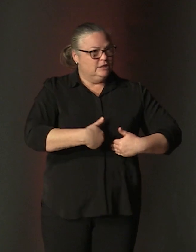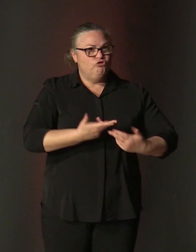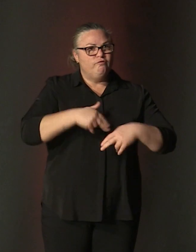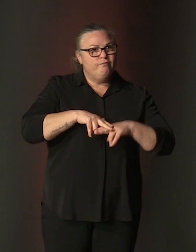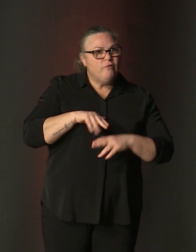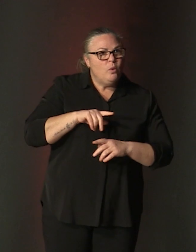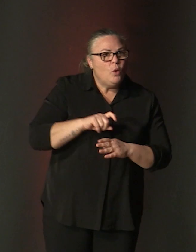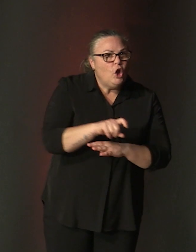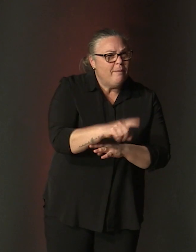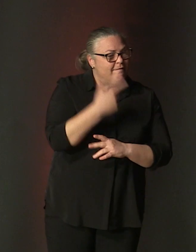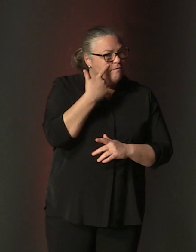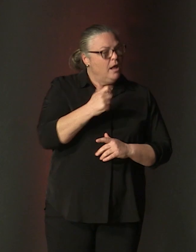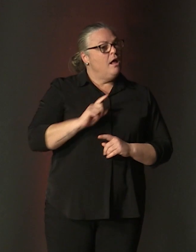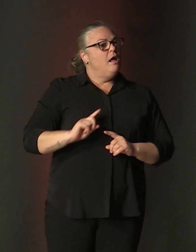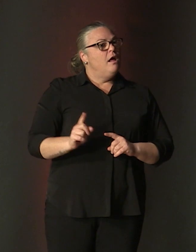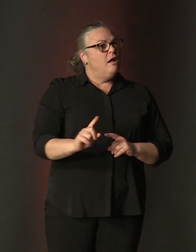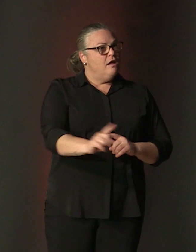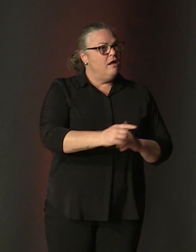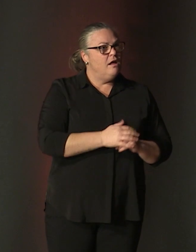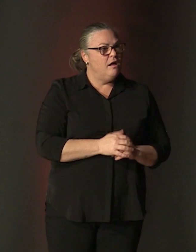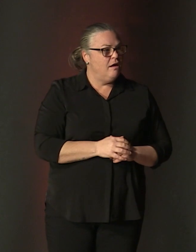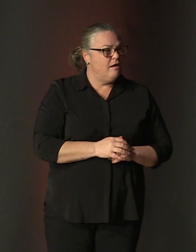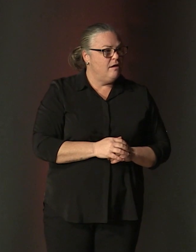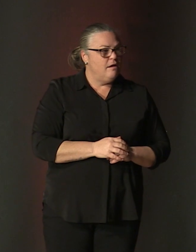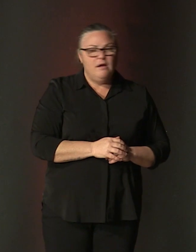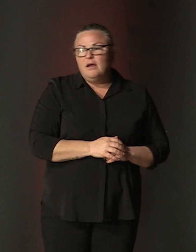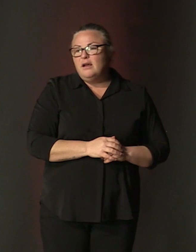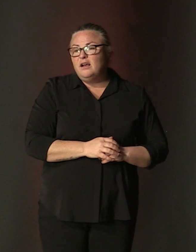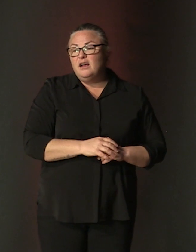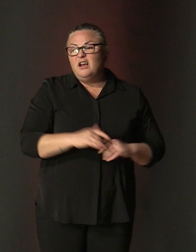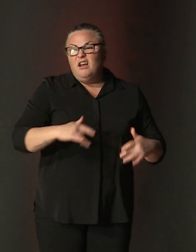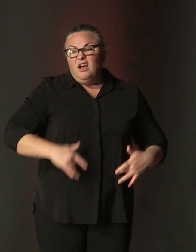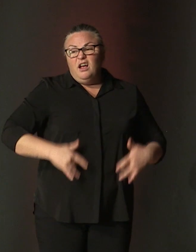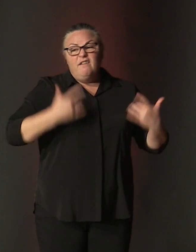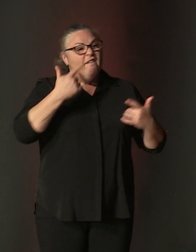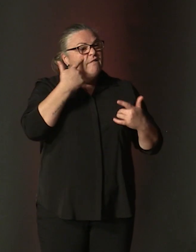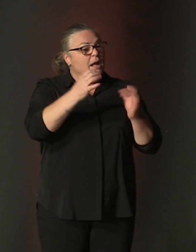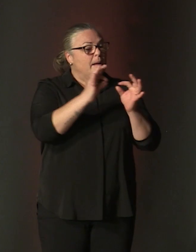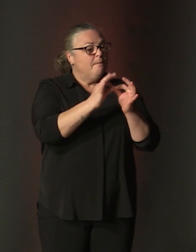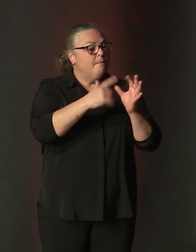But several of those microbes showed the potential to produce plastic degrading enzymes.